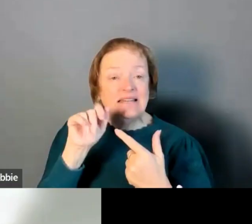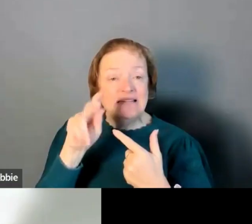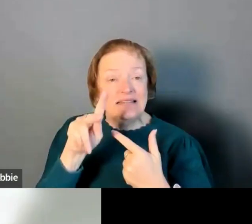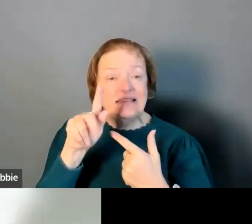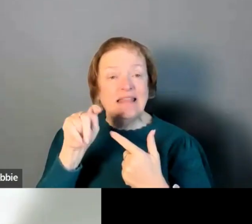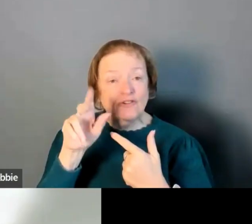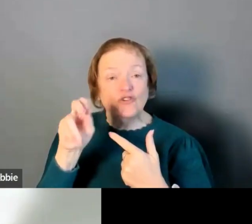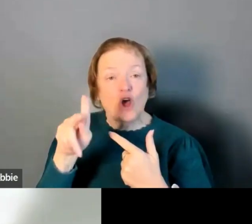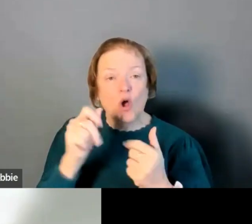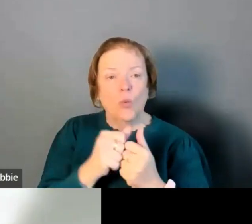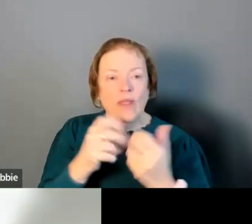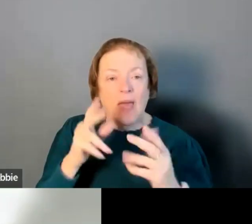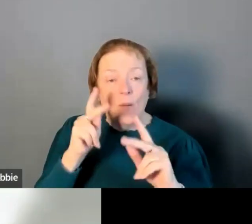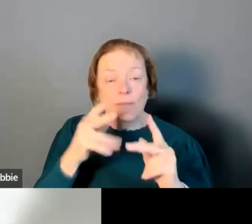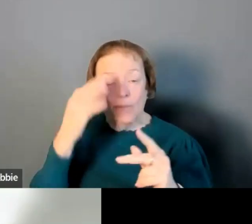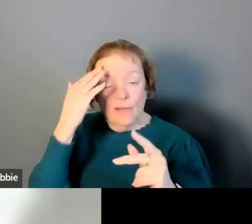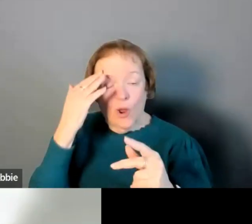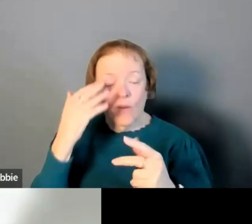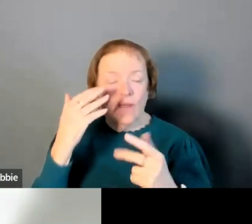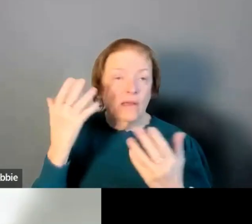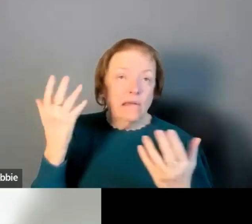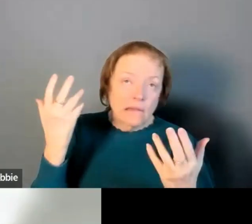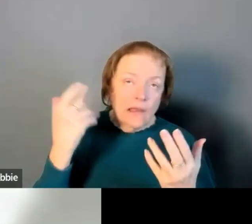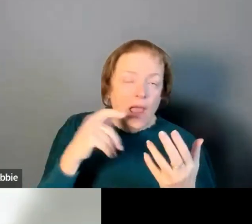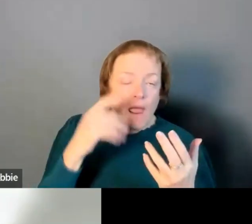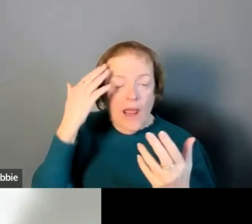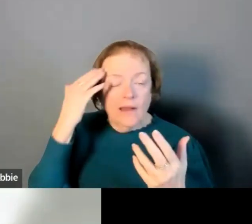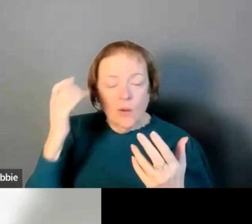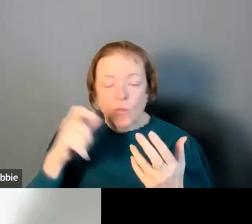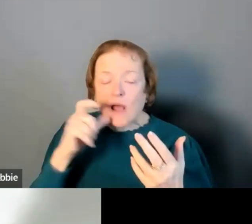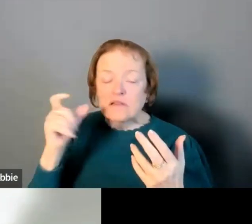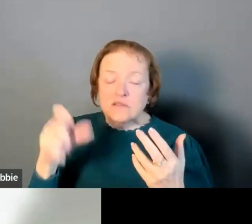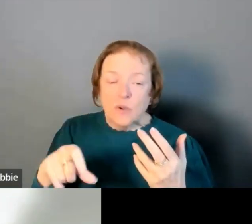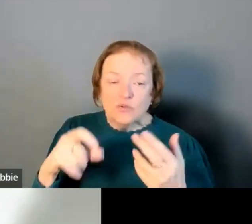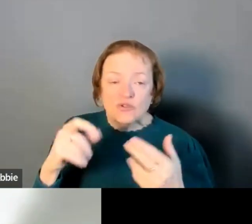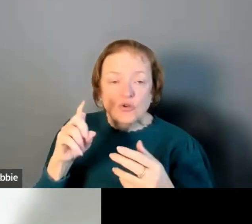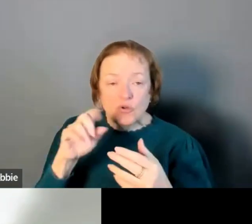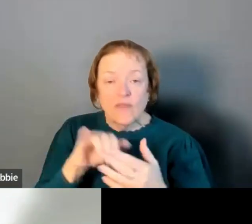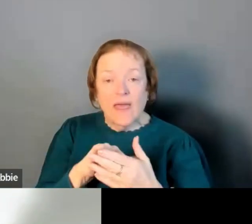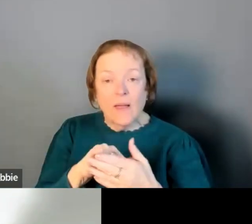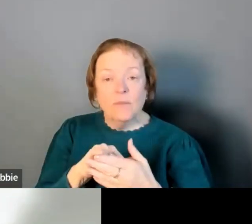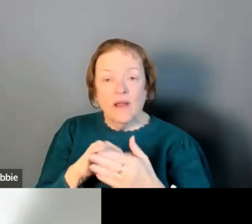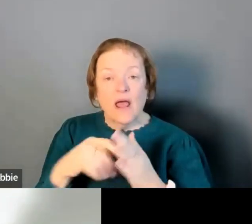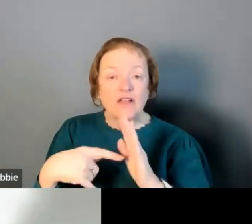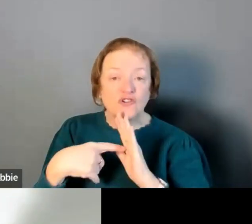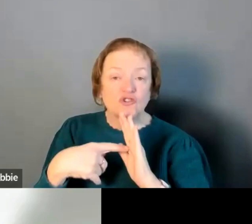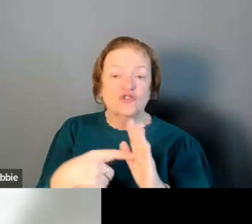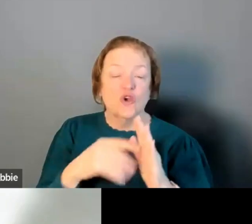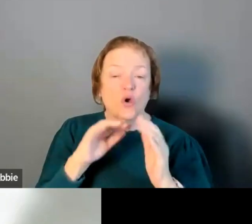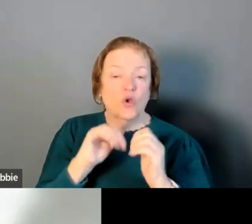I know that we are not supposed to do that, but I mean, I am still I am just going to show you how to connect your to be accessible.